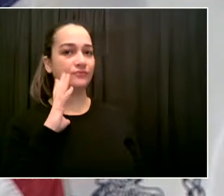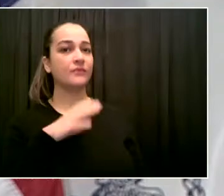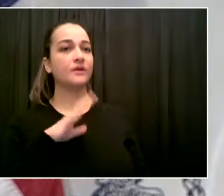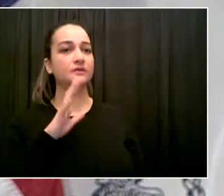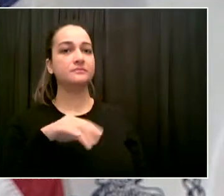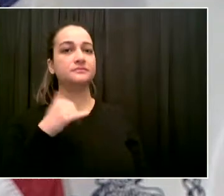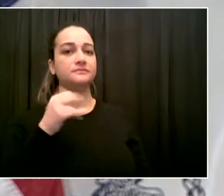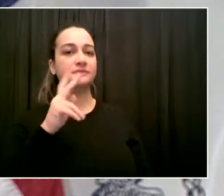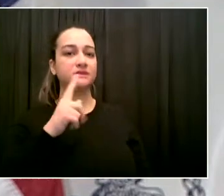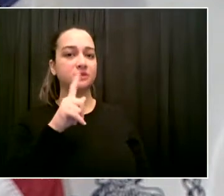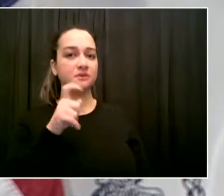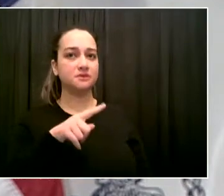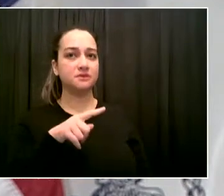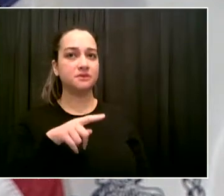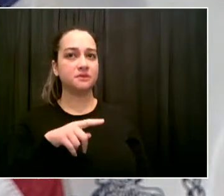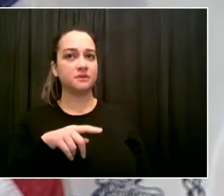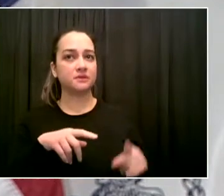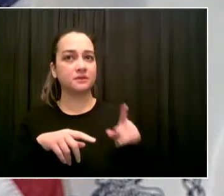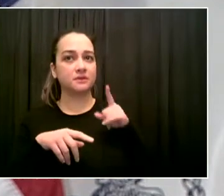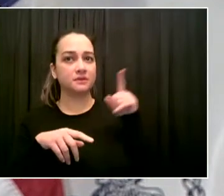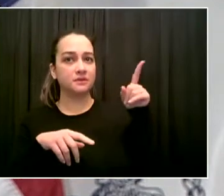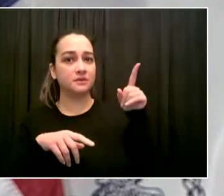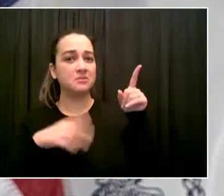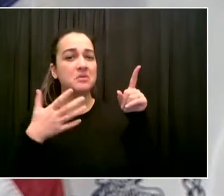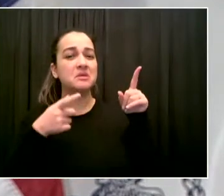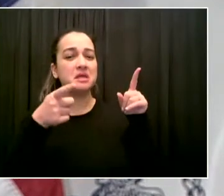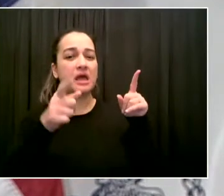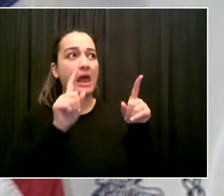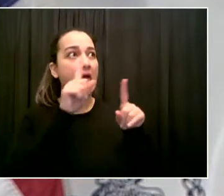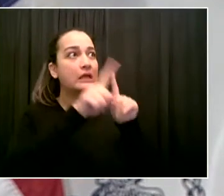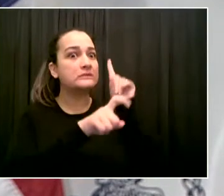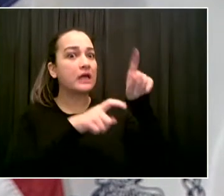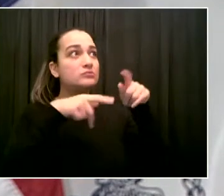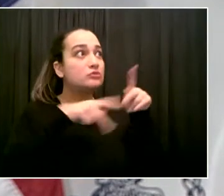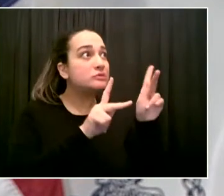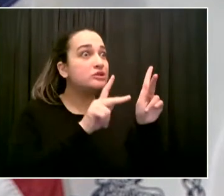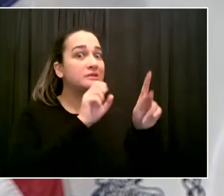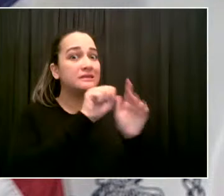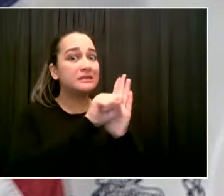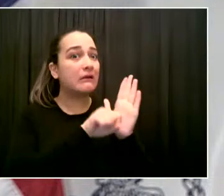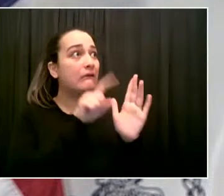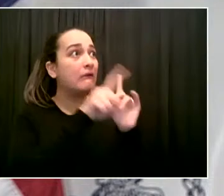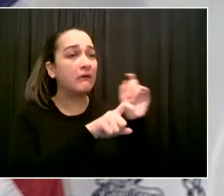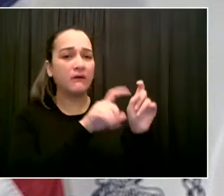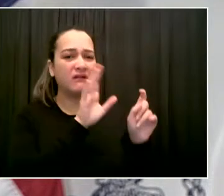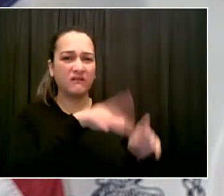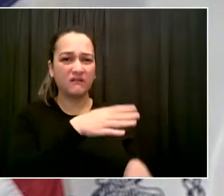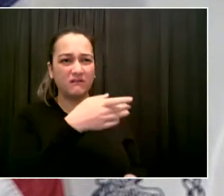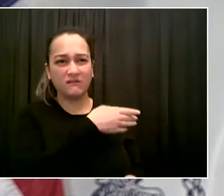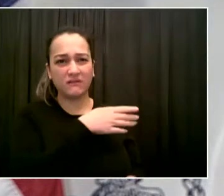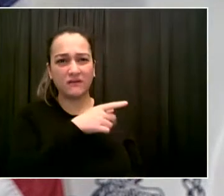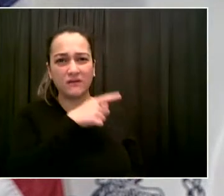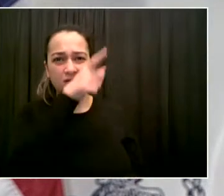DODOYO U U HTINK THERE IS A WAY TO WORK WITH THE FEDERAL GOVERNMENT